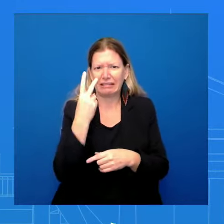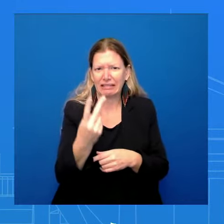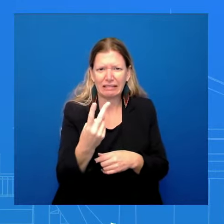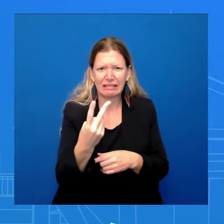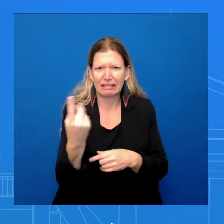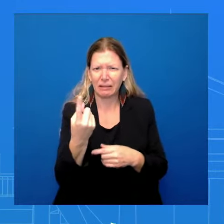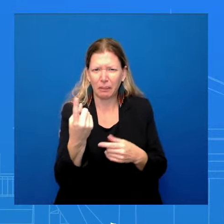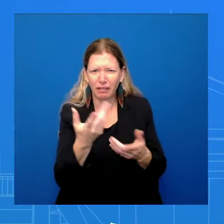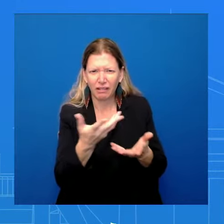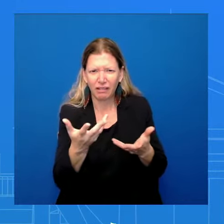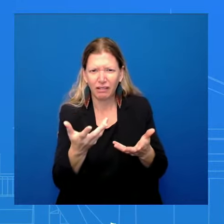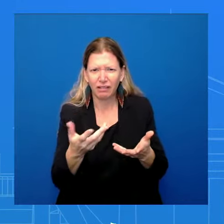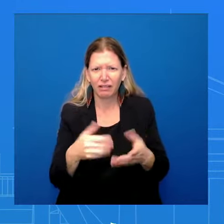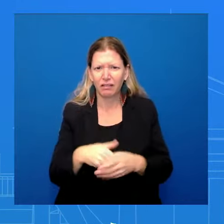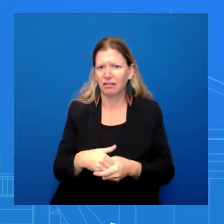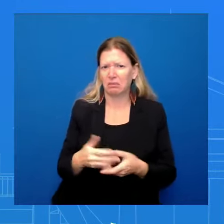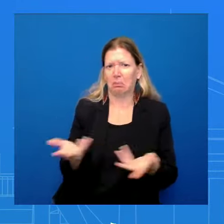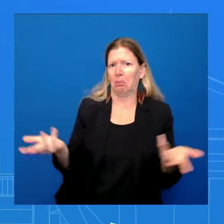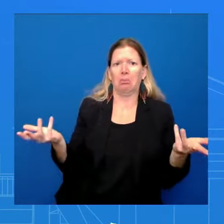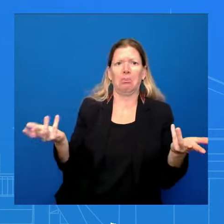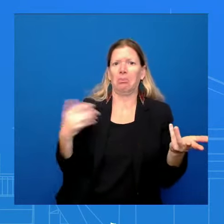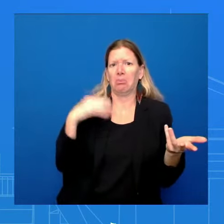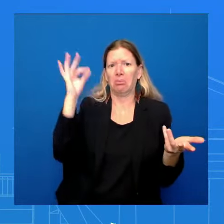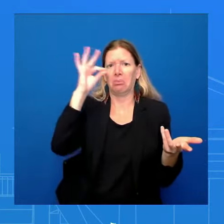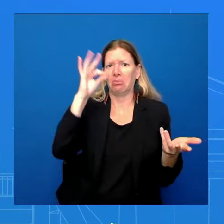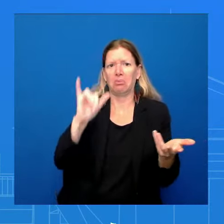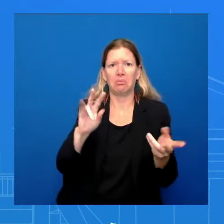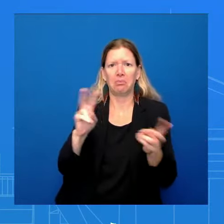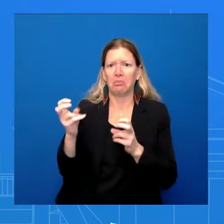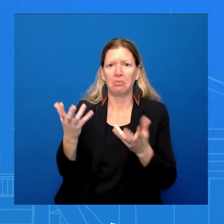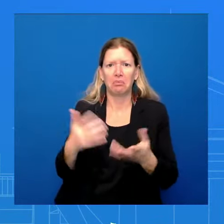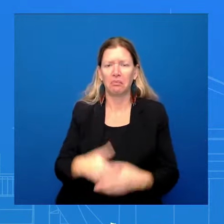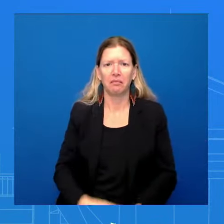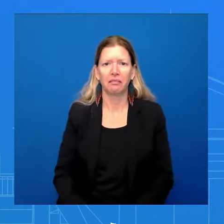Yeah. The Press: Given the complex issues you've been talking about that the President is dealing with